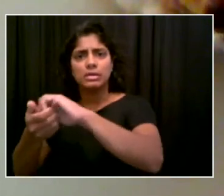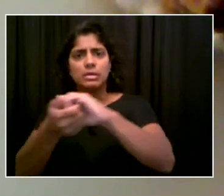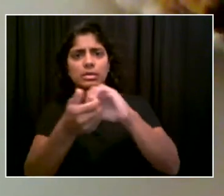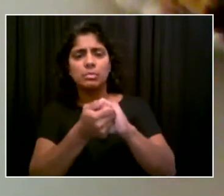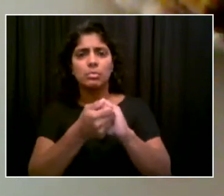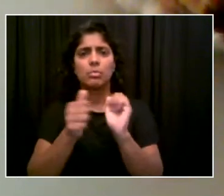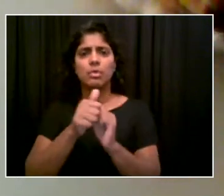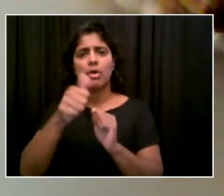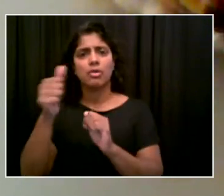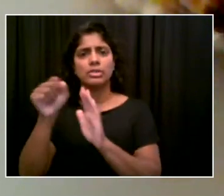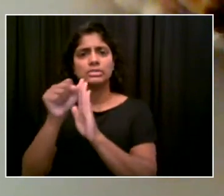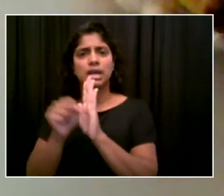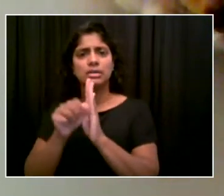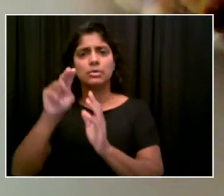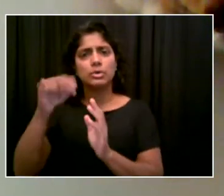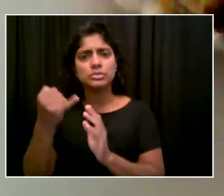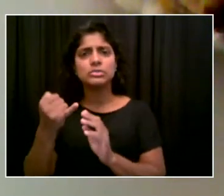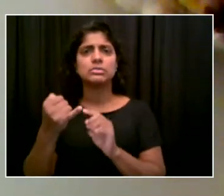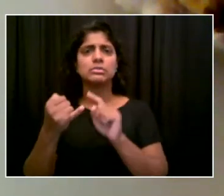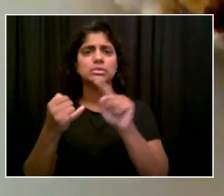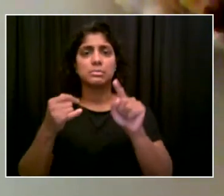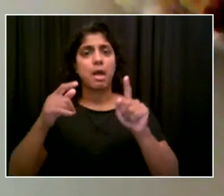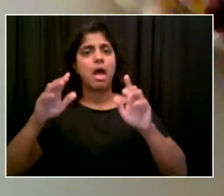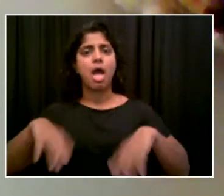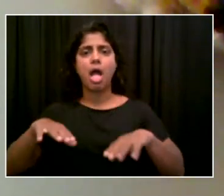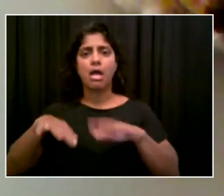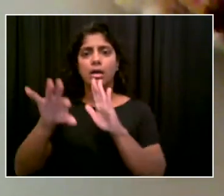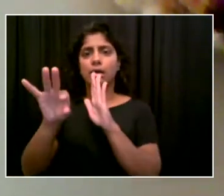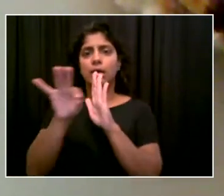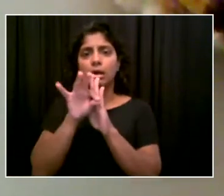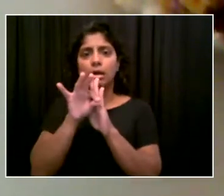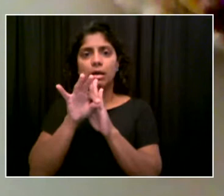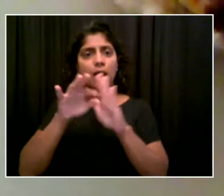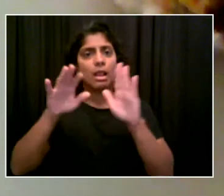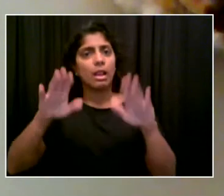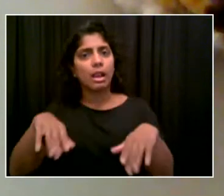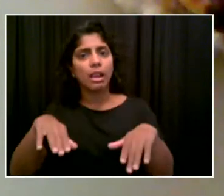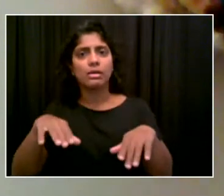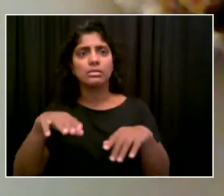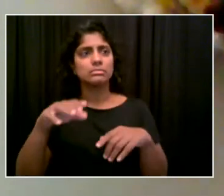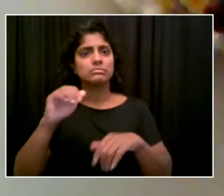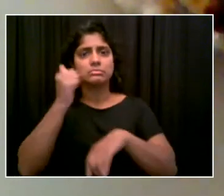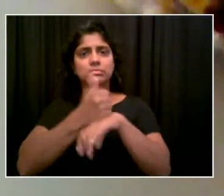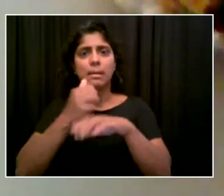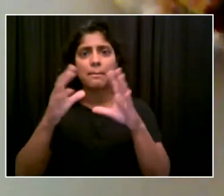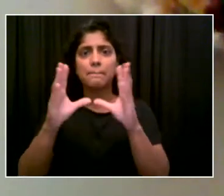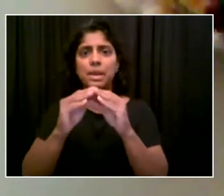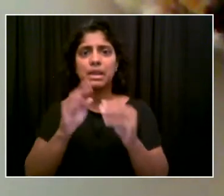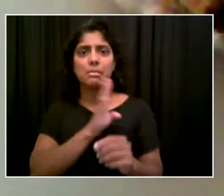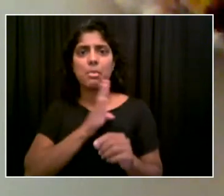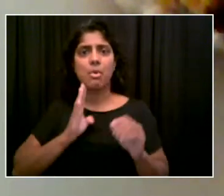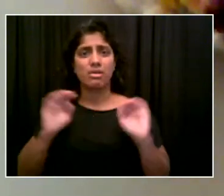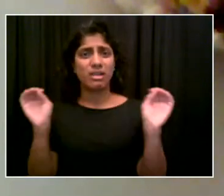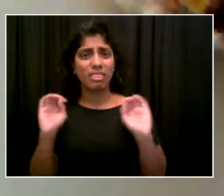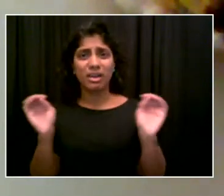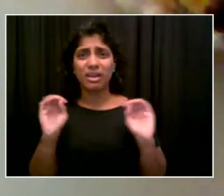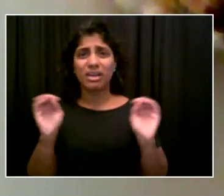I ALSO WANT TO THANK THE MAYOR